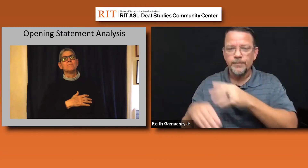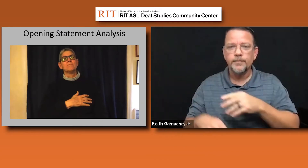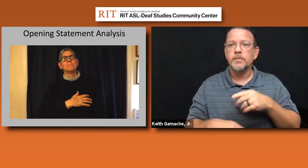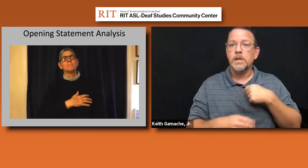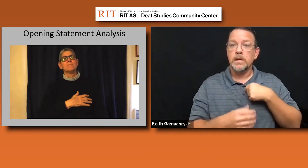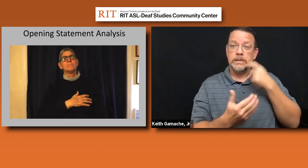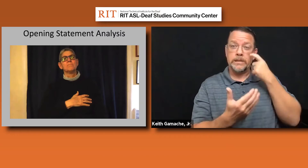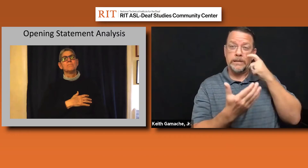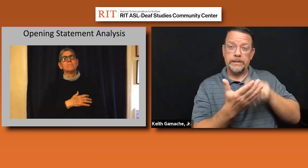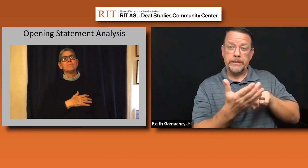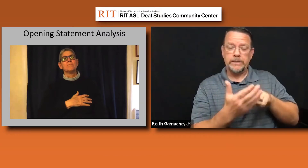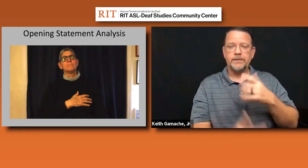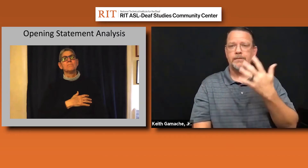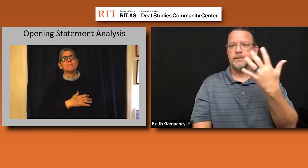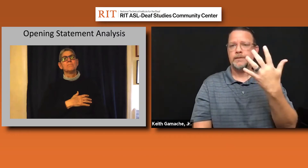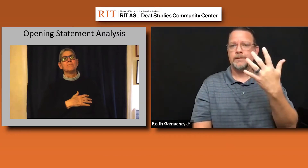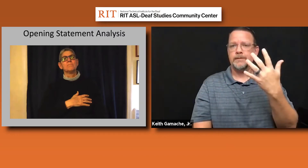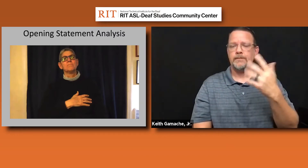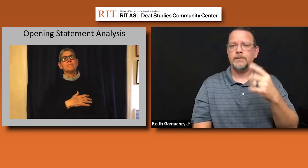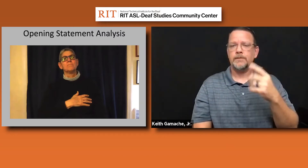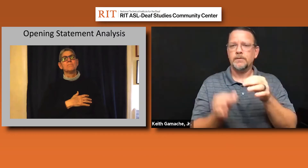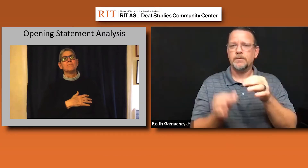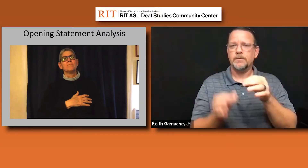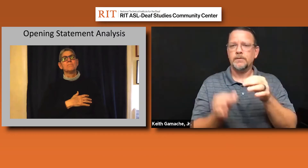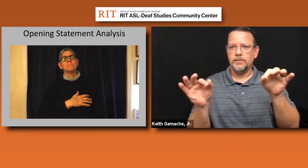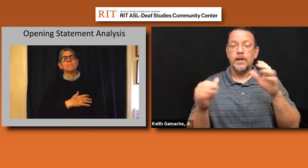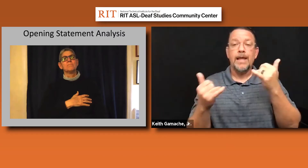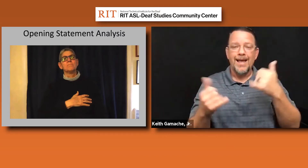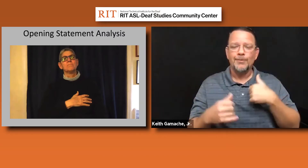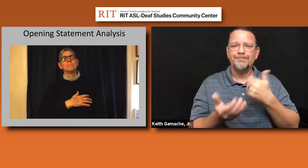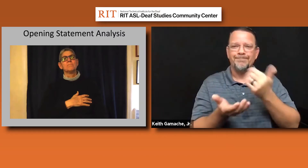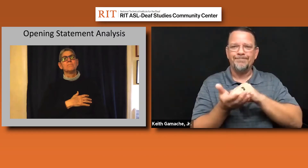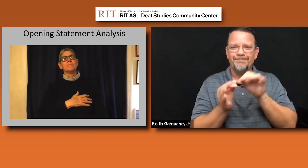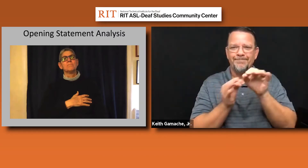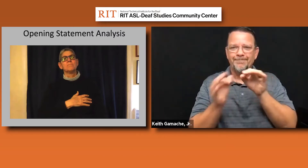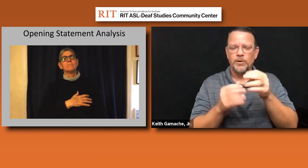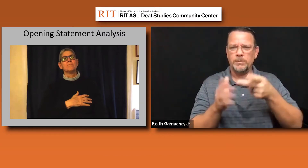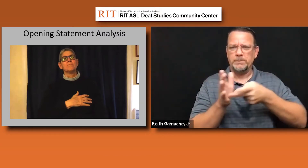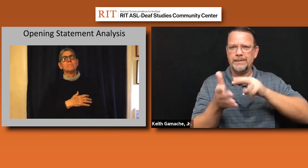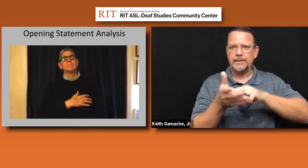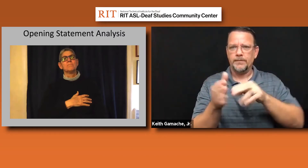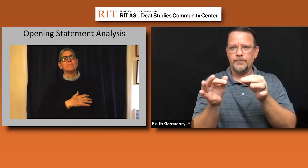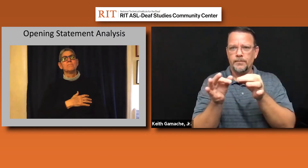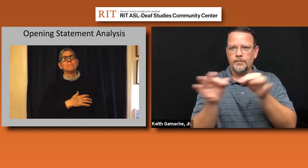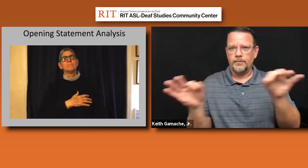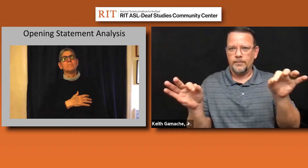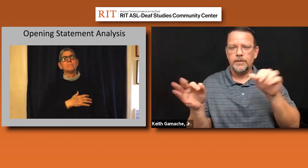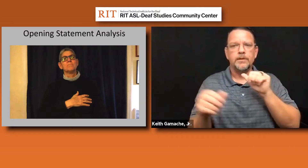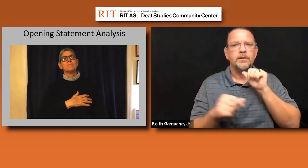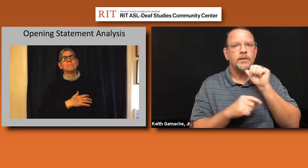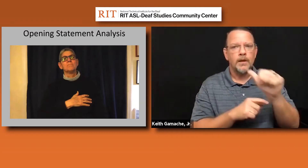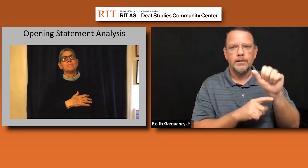So right now, what we're gonna do is, we're gonna look at a breakdown of 5 different utterances,